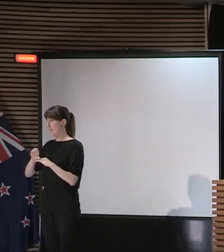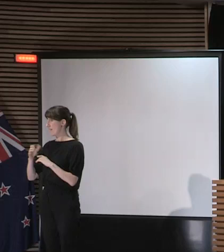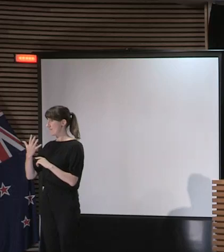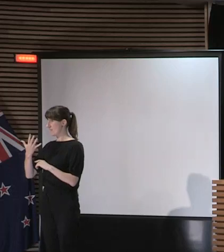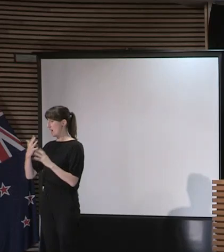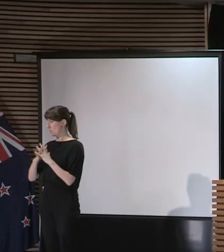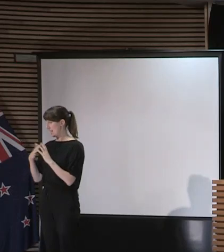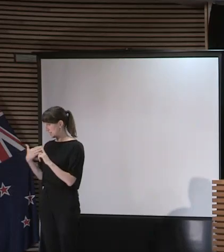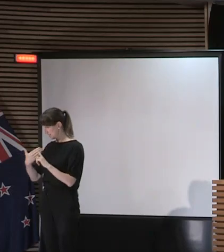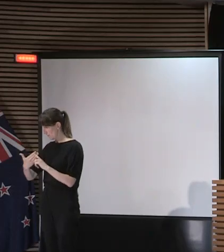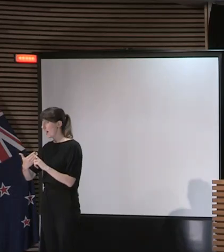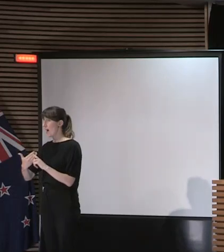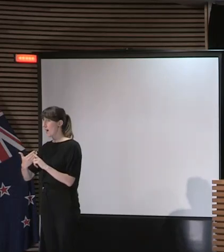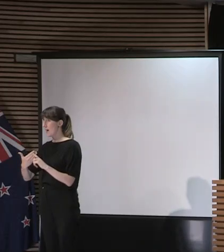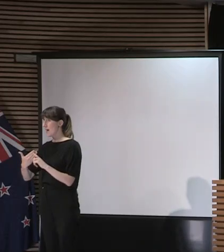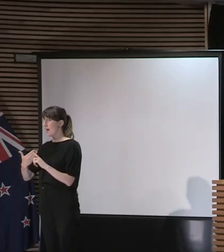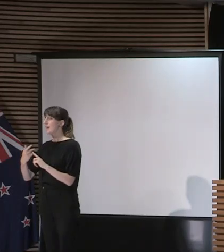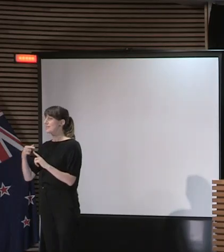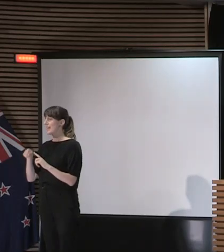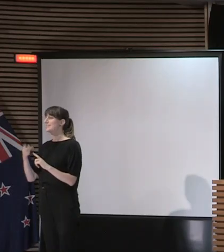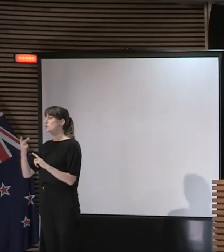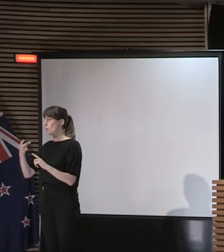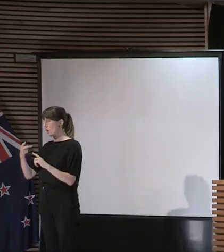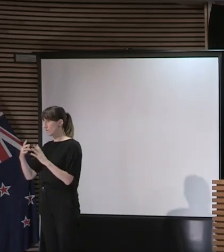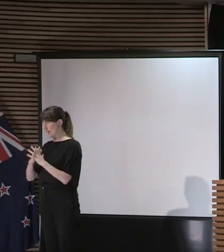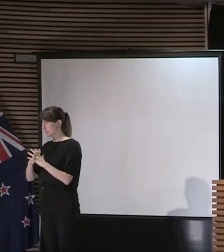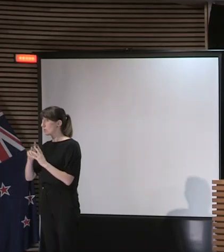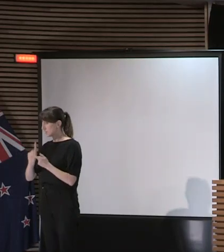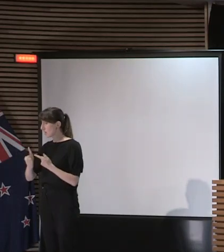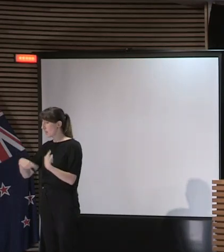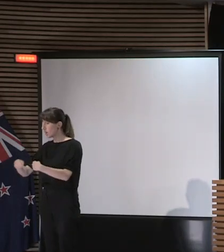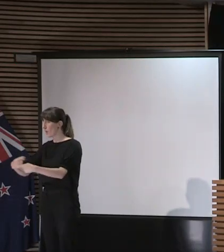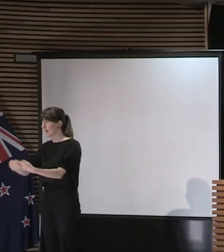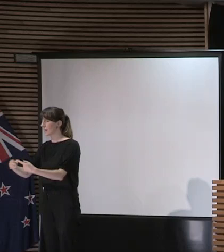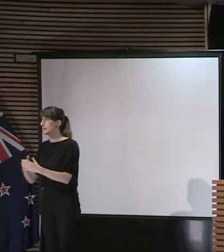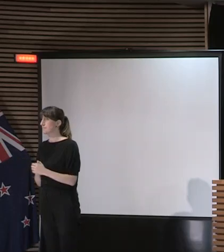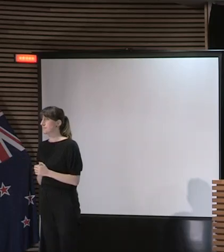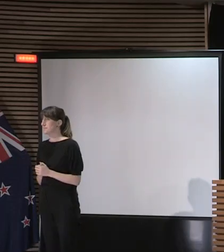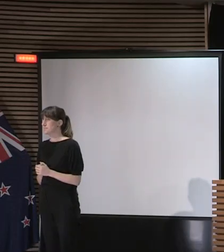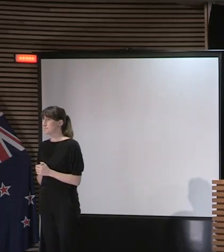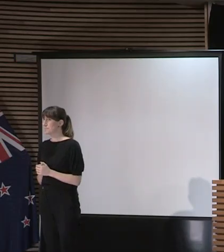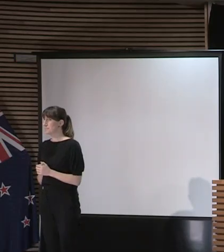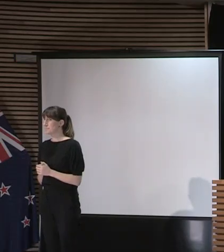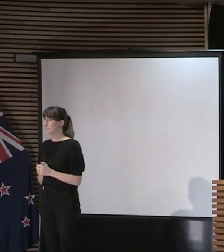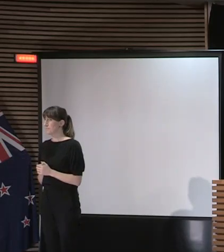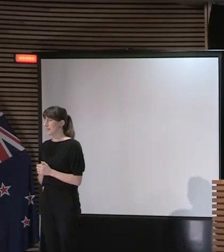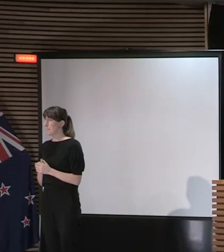that the wage di, here we are at - after five weeks in, with